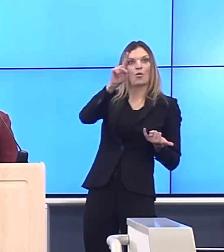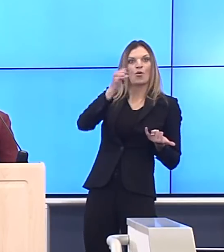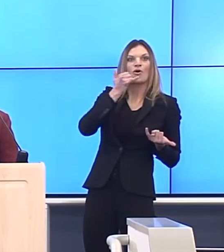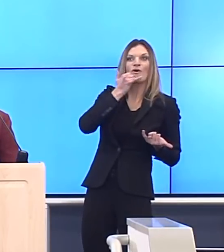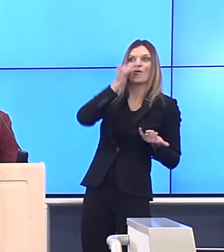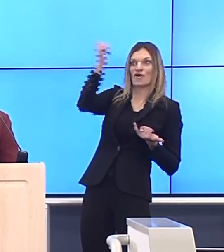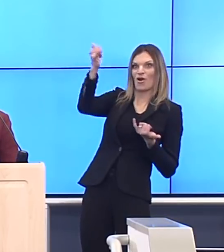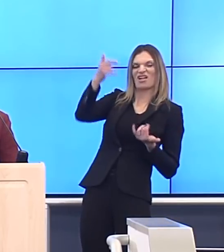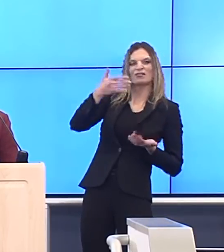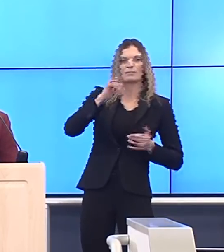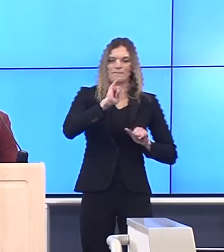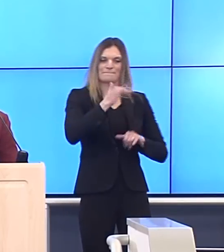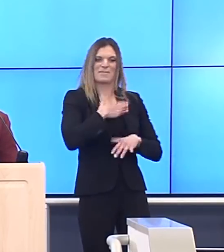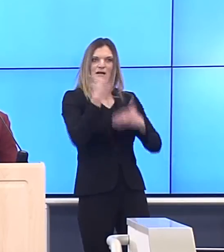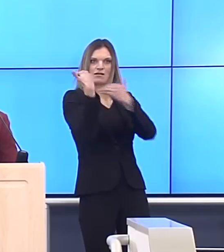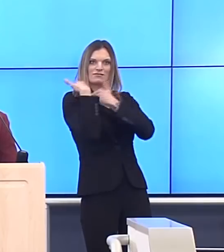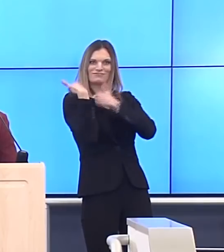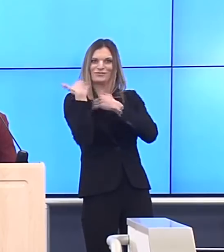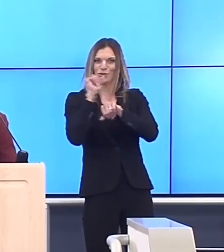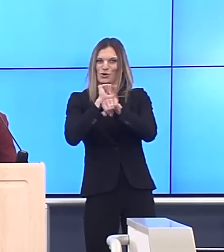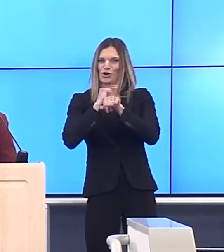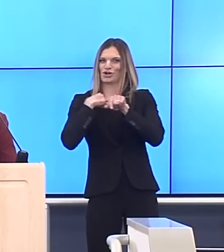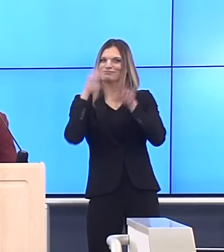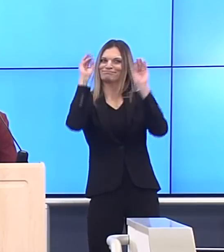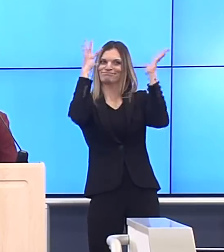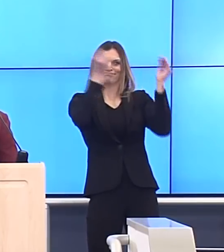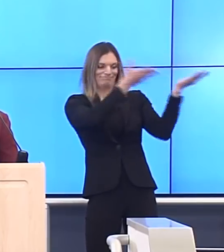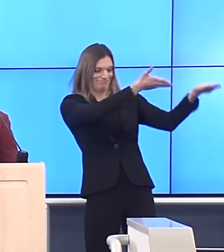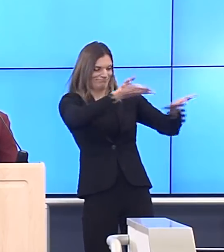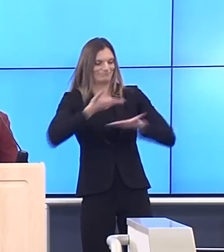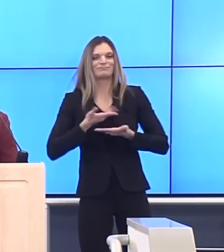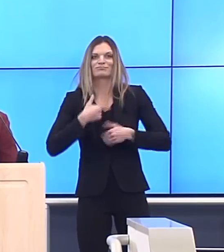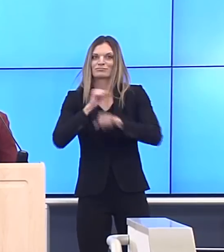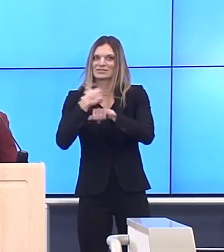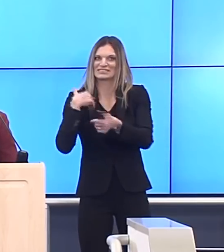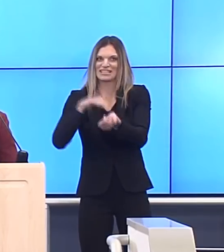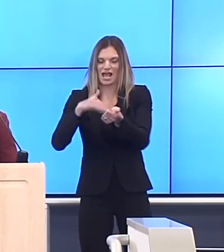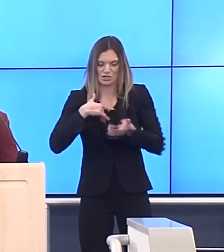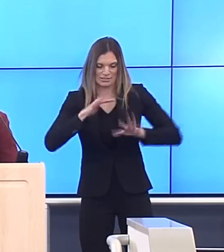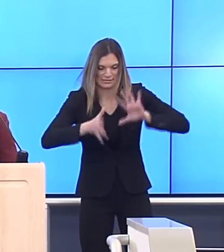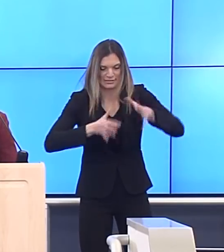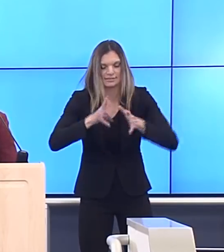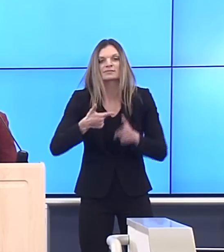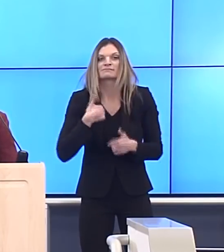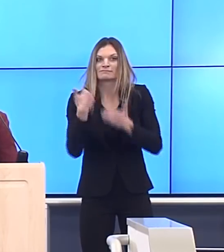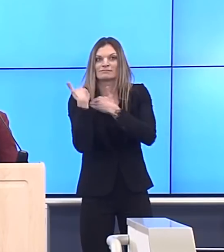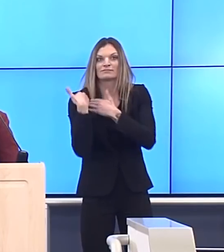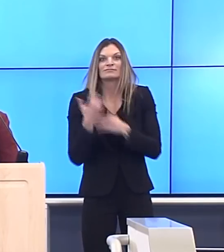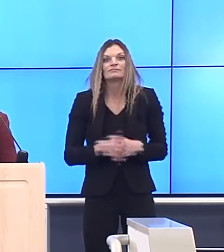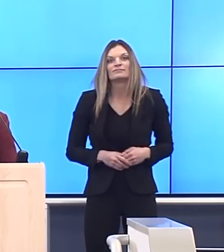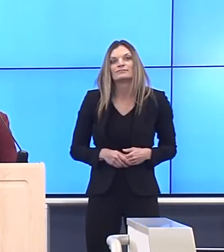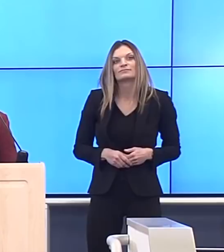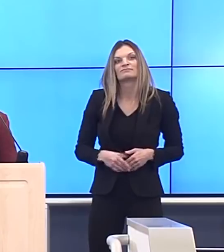RISK. I'M AN EMERGENCY MEDICINE PHYSICIAN WHEN SOMEONE CALLS 911, I'M THE ONE